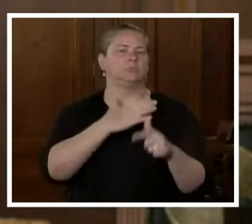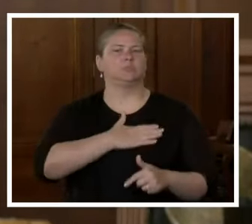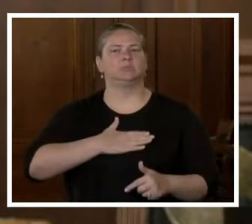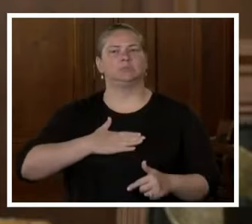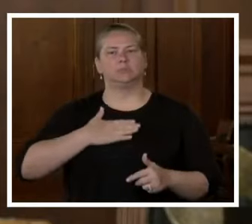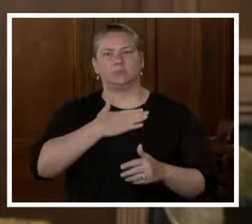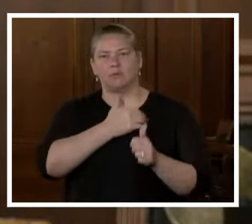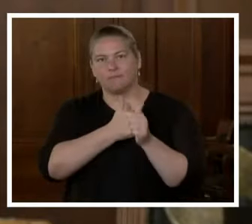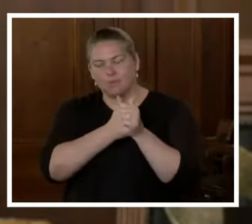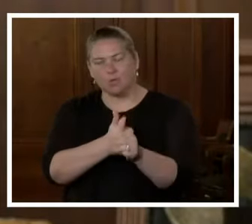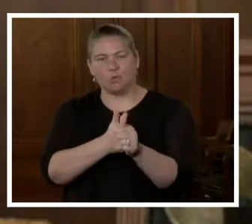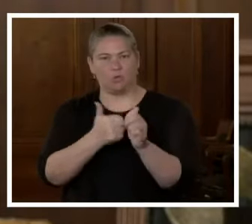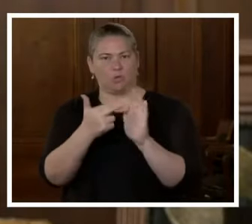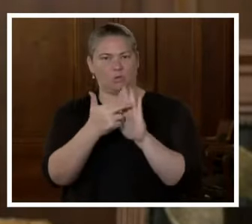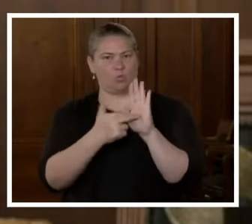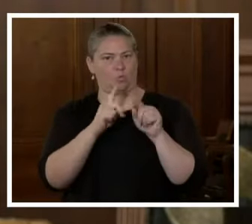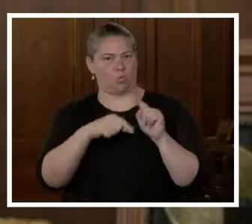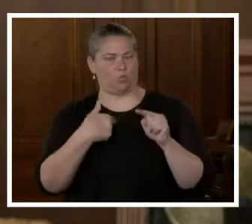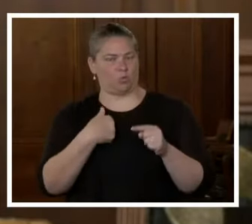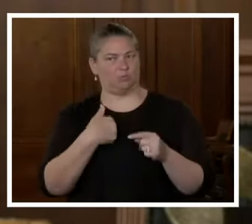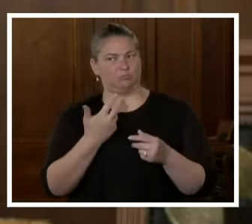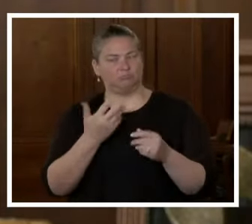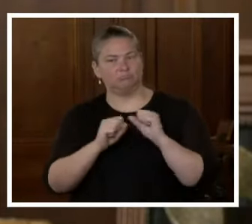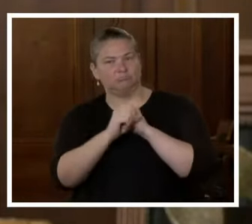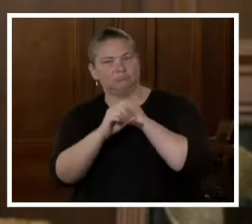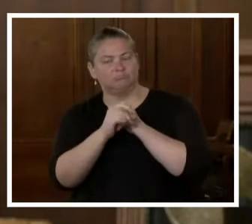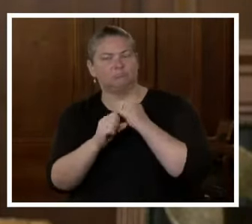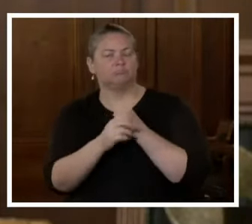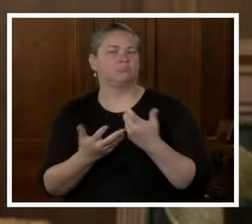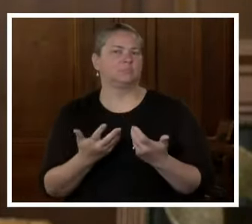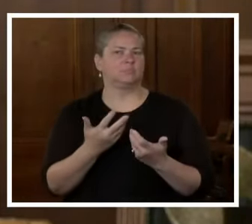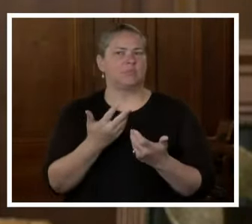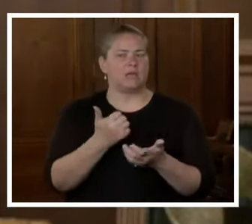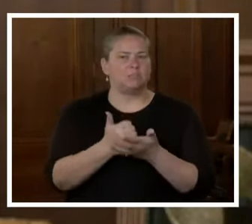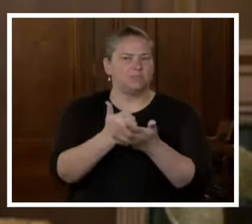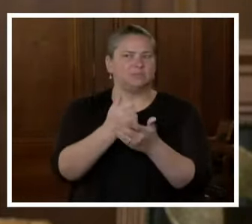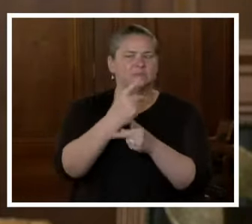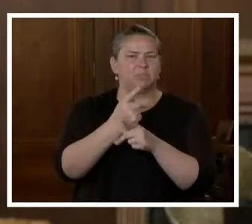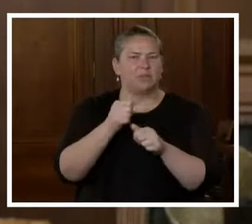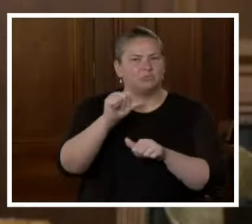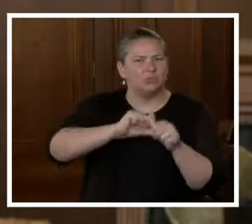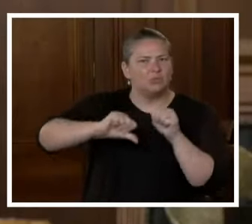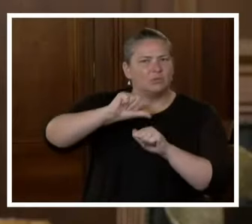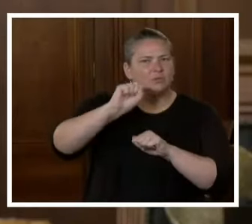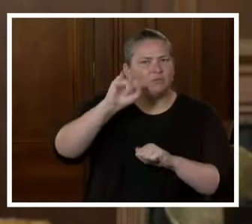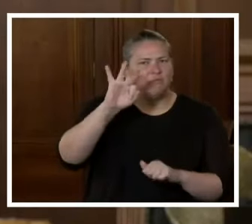TODAY WE ARE REPORTING 265 NEW